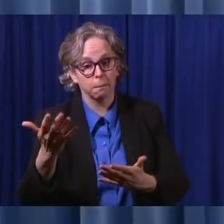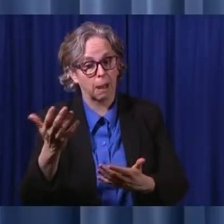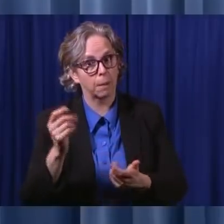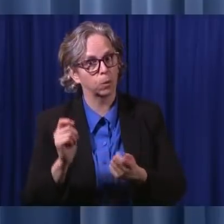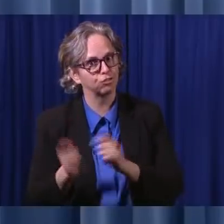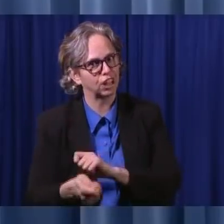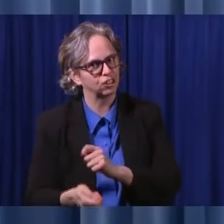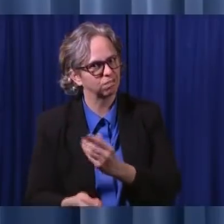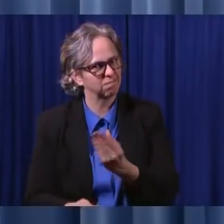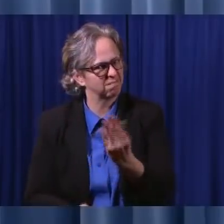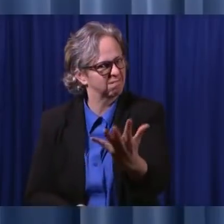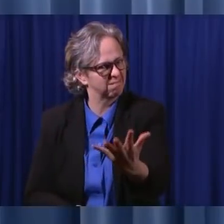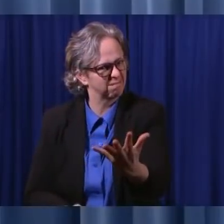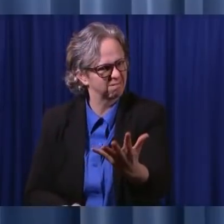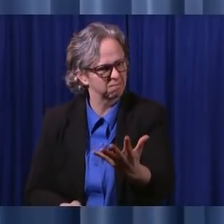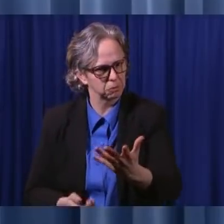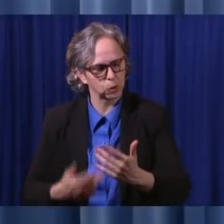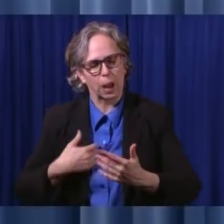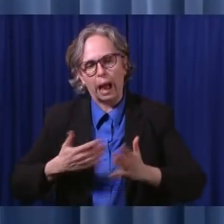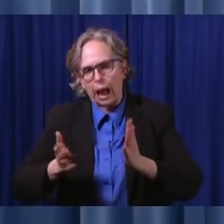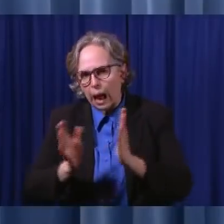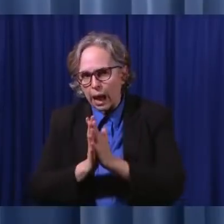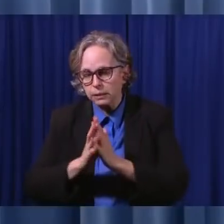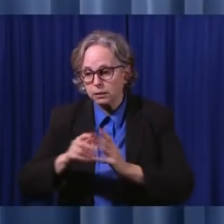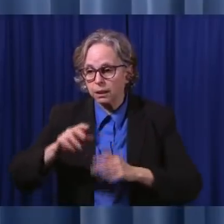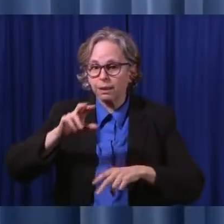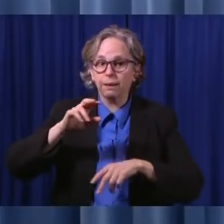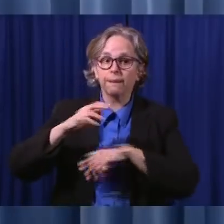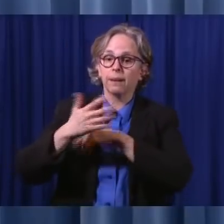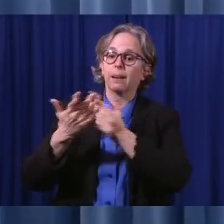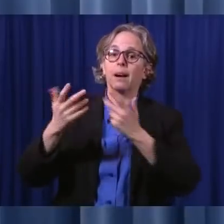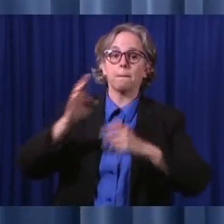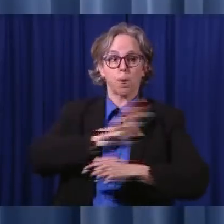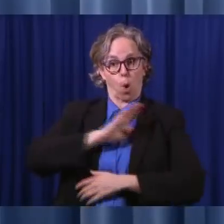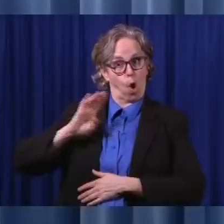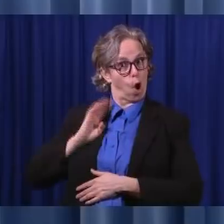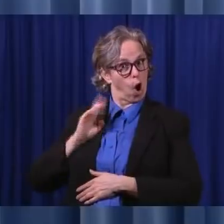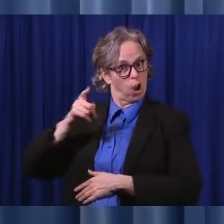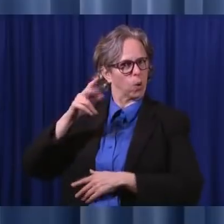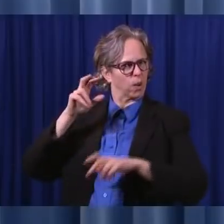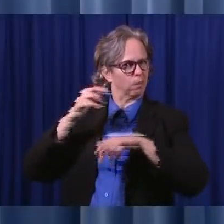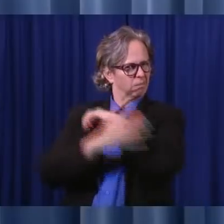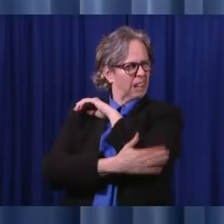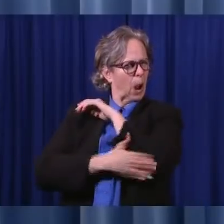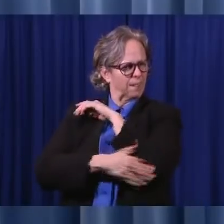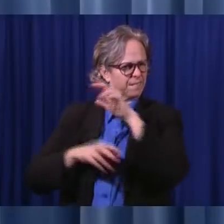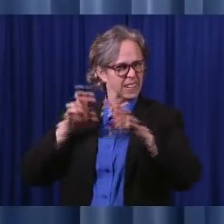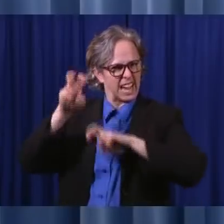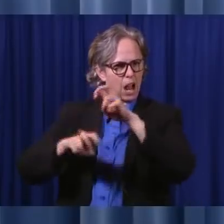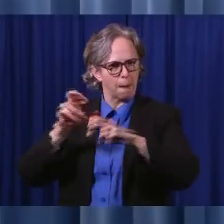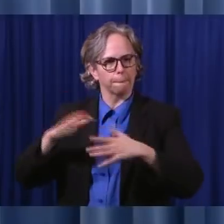DIFFERENT GROUNDS AND THEY'RE LAID OUT DIFFERENTLY. CONDITIONS CHANGE OVER THE SUMMER. WE'RE ASKING ALL TO